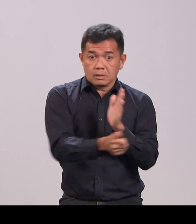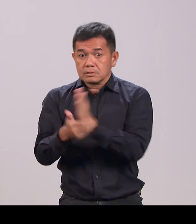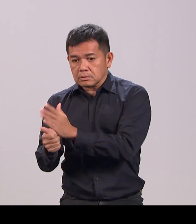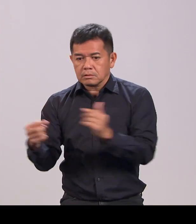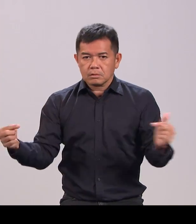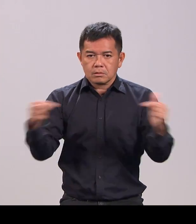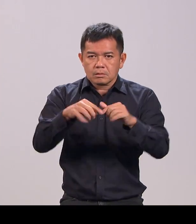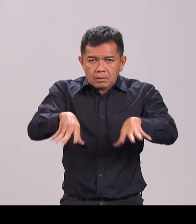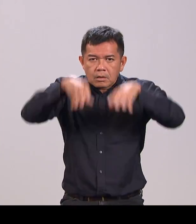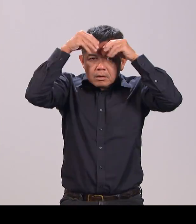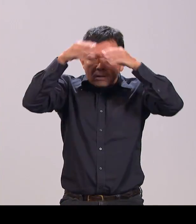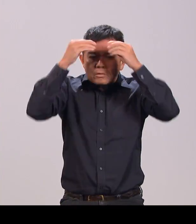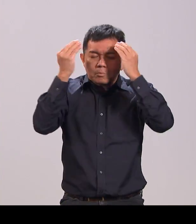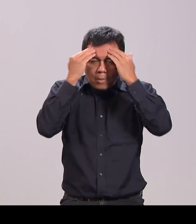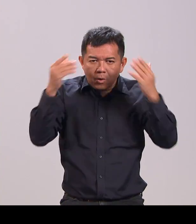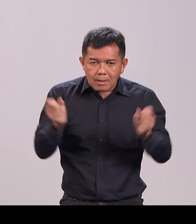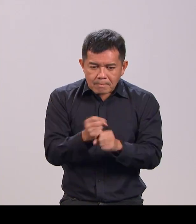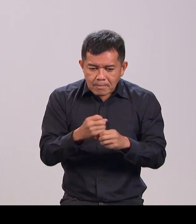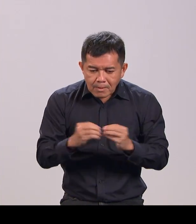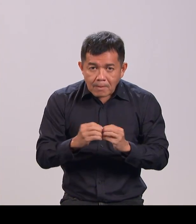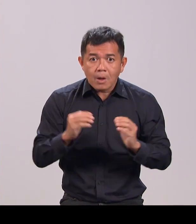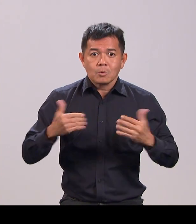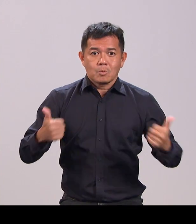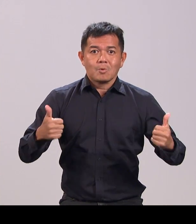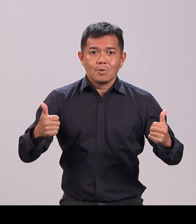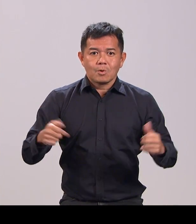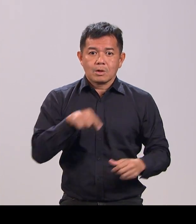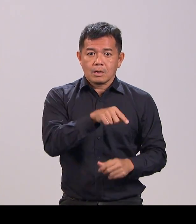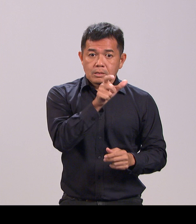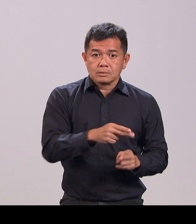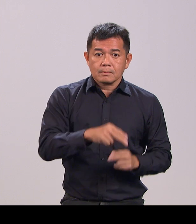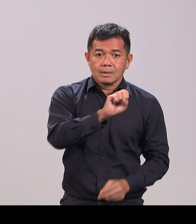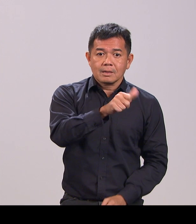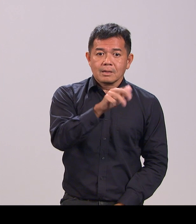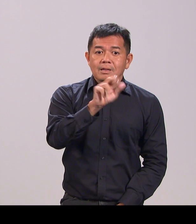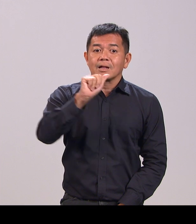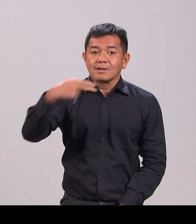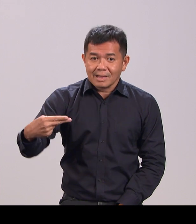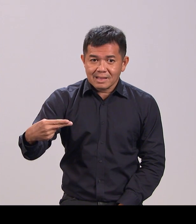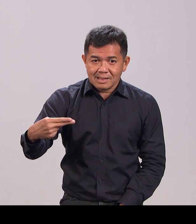Take Sarah Salim, she graduated from Nanyang Technological University (NTU) with a degree in Visual Design.